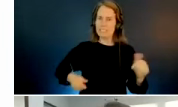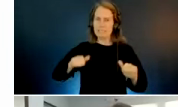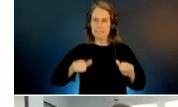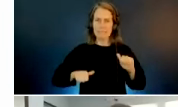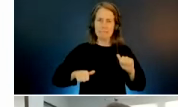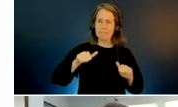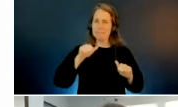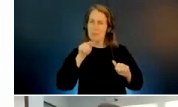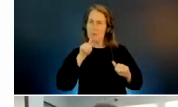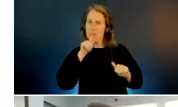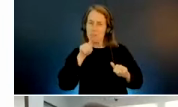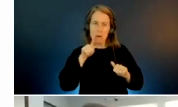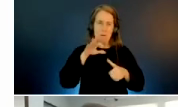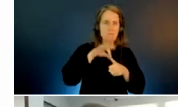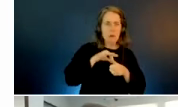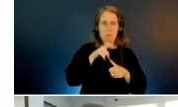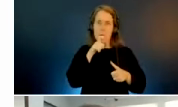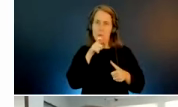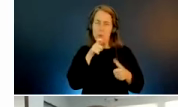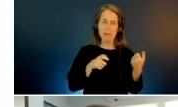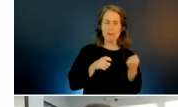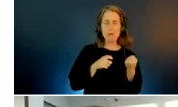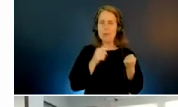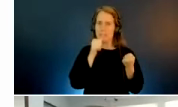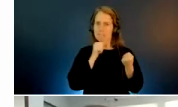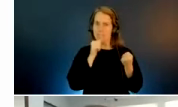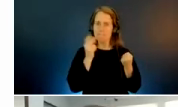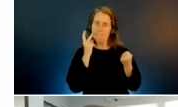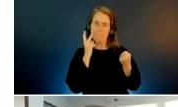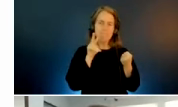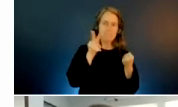that's another drawback to the absentee process you don't have to turn it in immediately but you